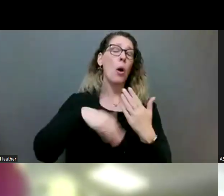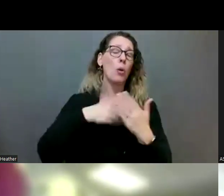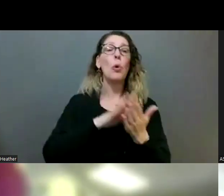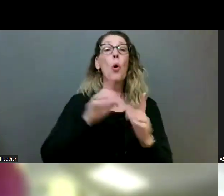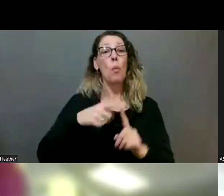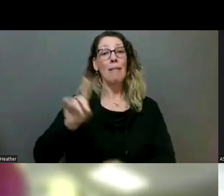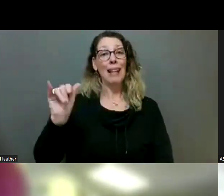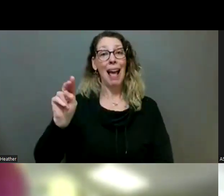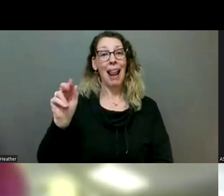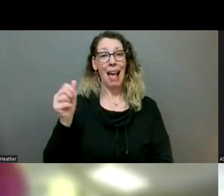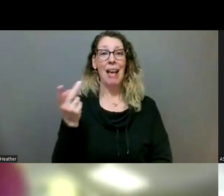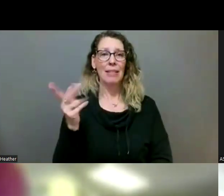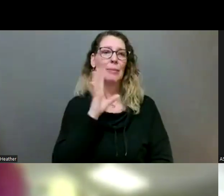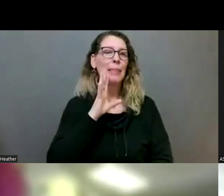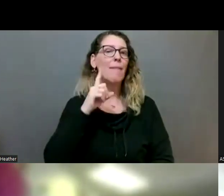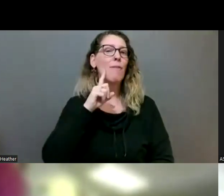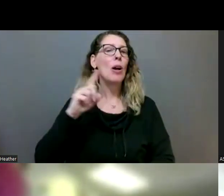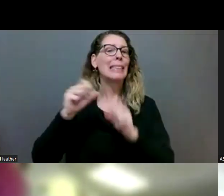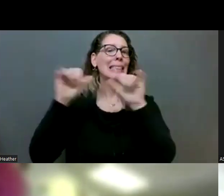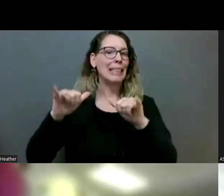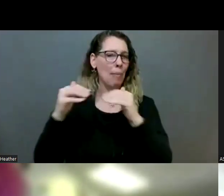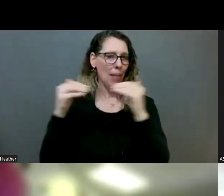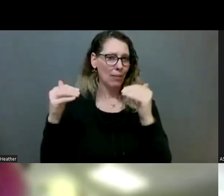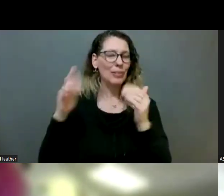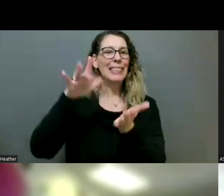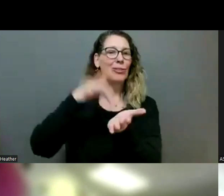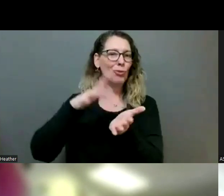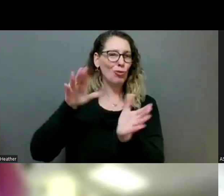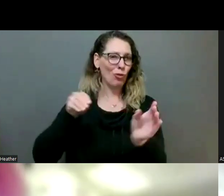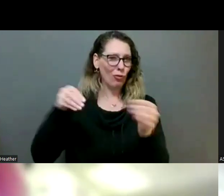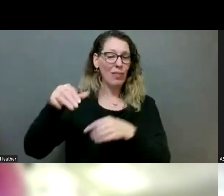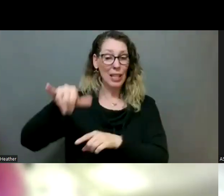we're speaking from the systems level because we work at the central office. And this work has been